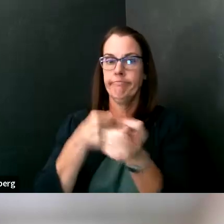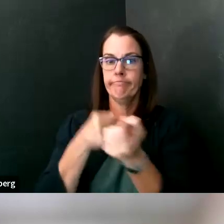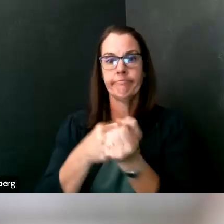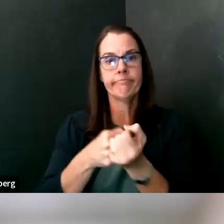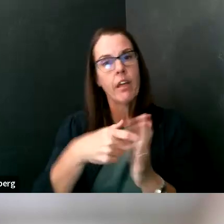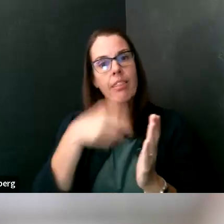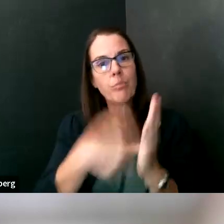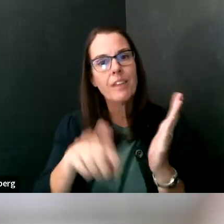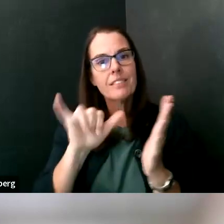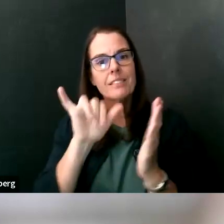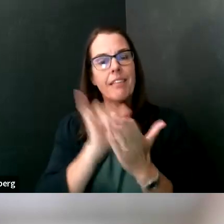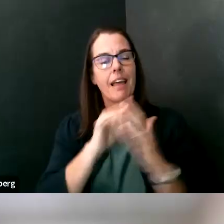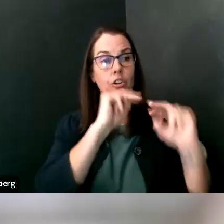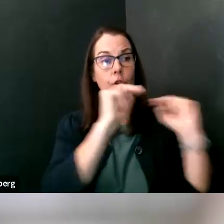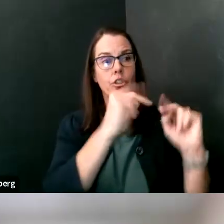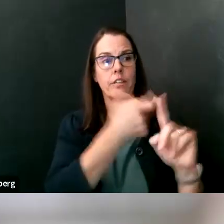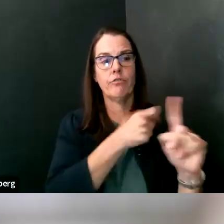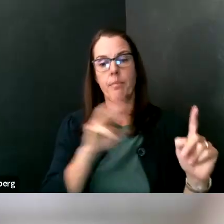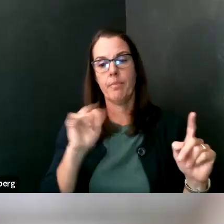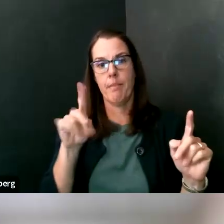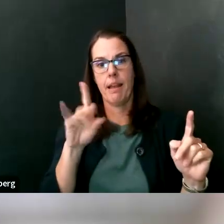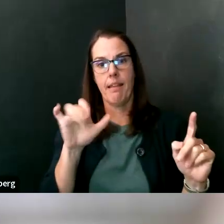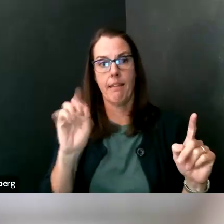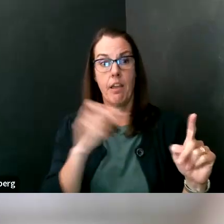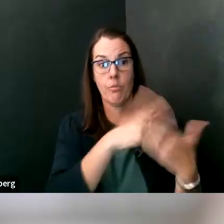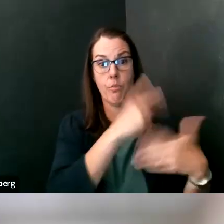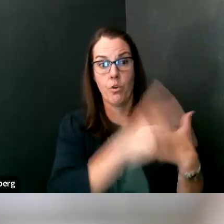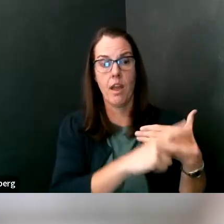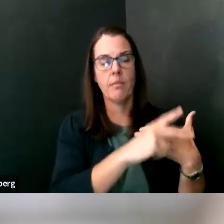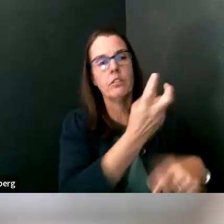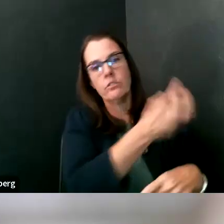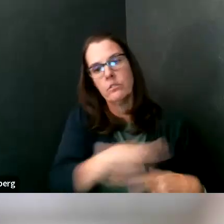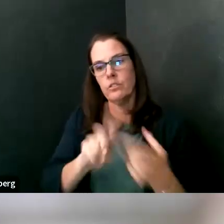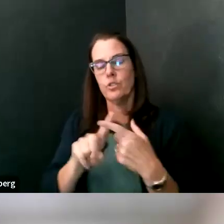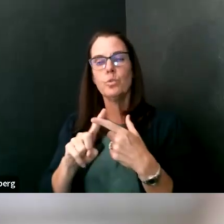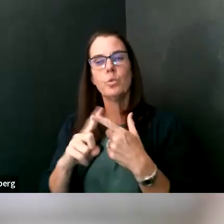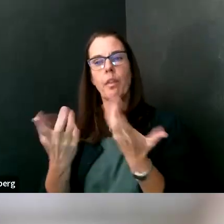are negotiated in the Medicare program into the commercial market. Um uh so he believes that